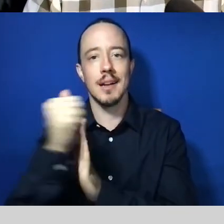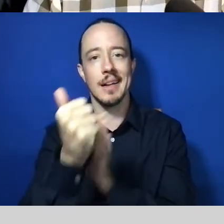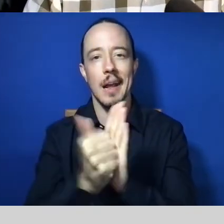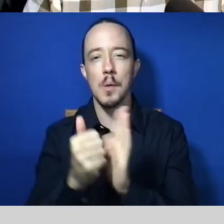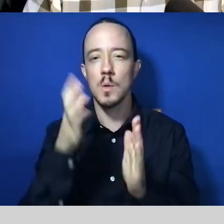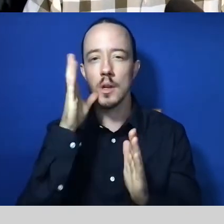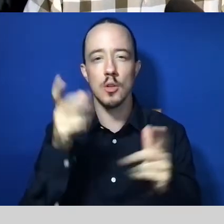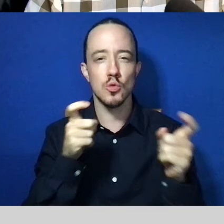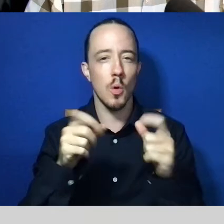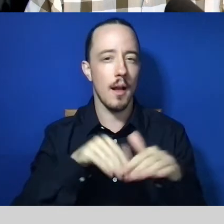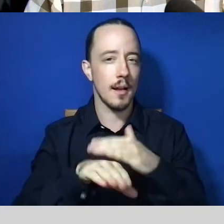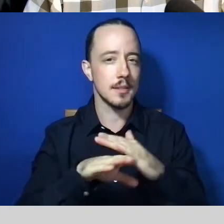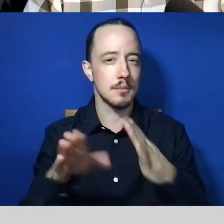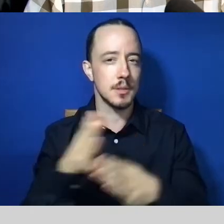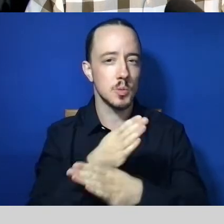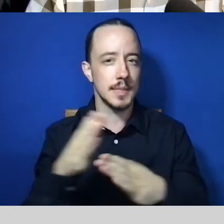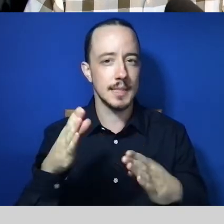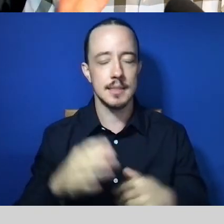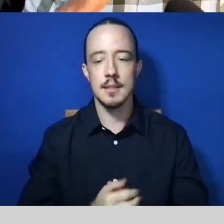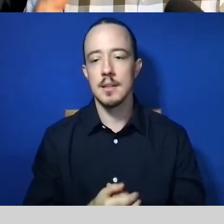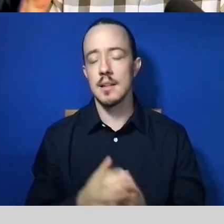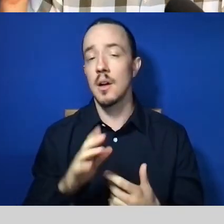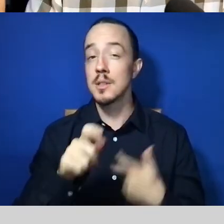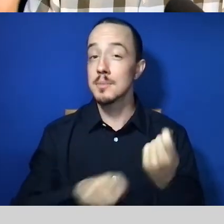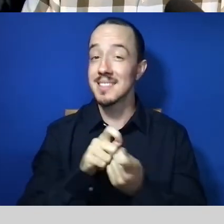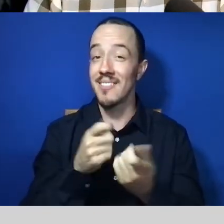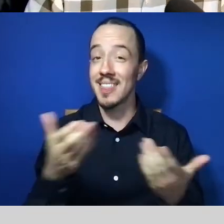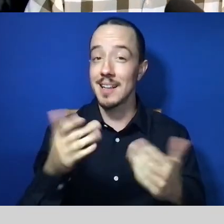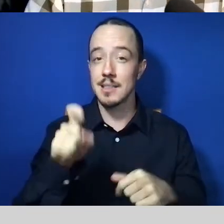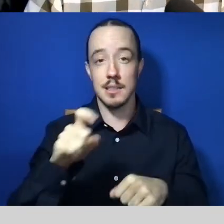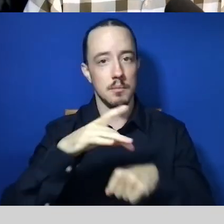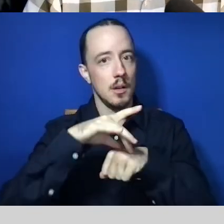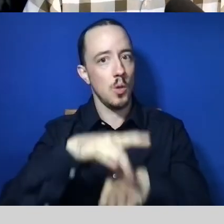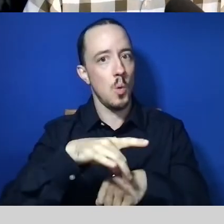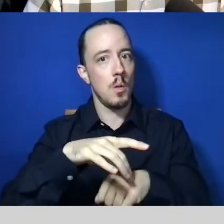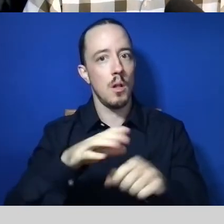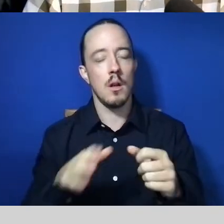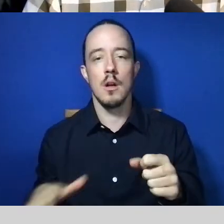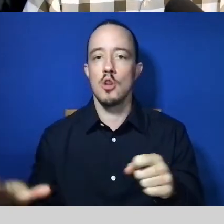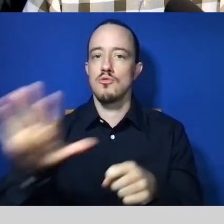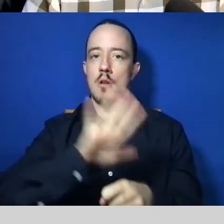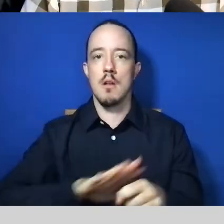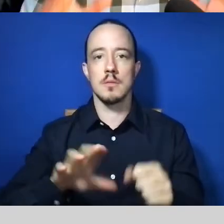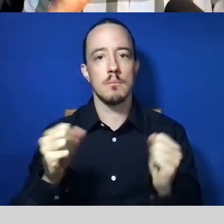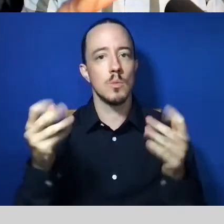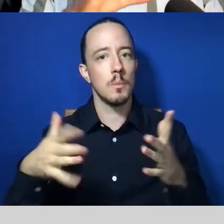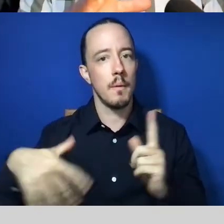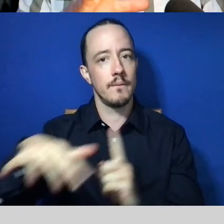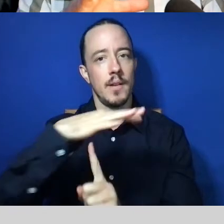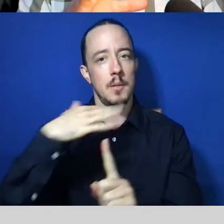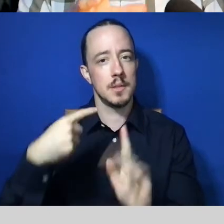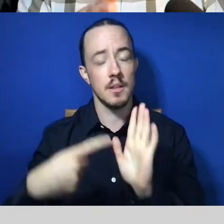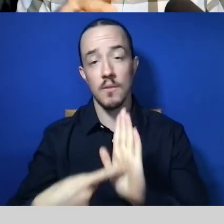Certain things need to be global across multiple environments. So if this was the production environment, we'd have a VPC dedicated to production.